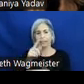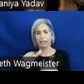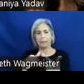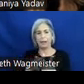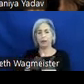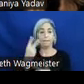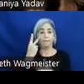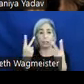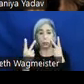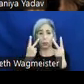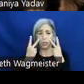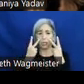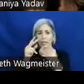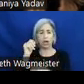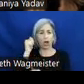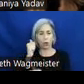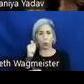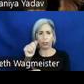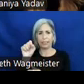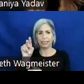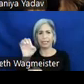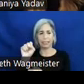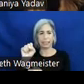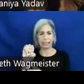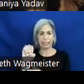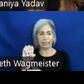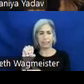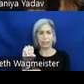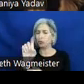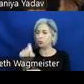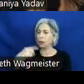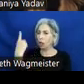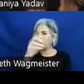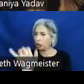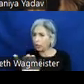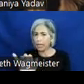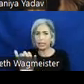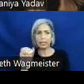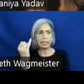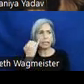while building inclusive personas, we need to look at if we have considered a spectrum of abilities.